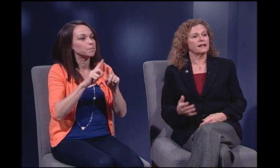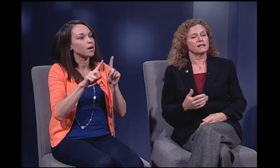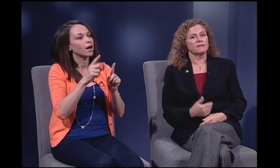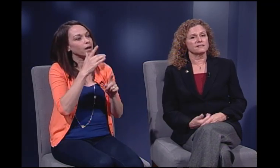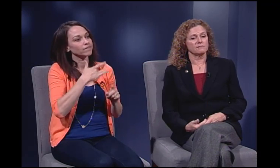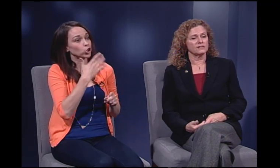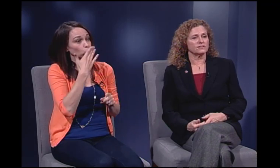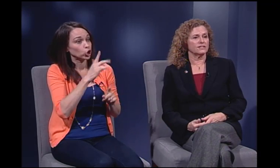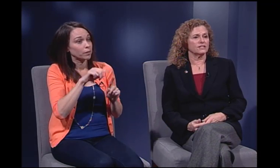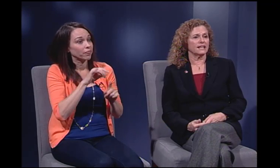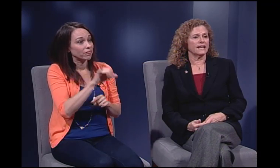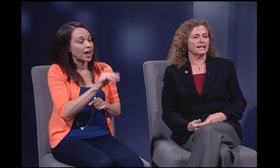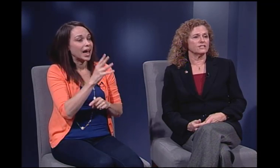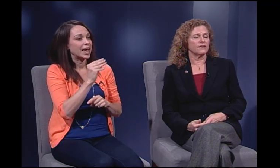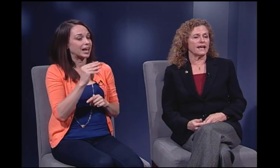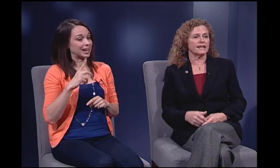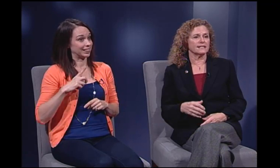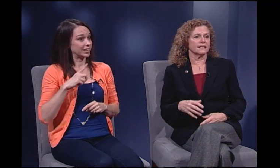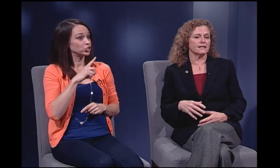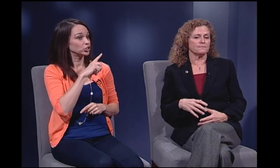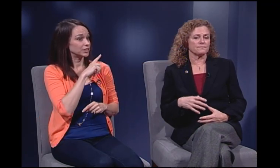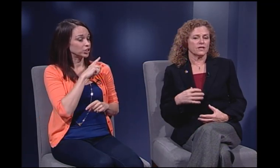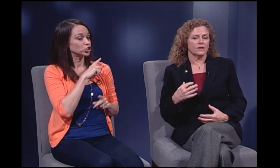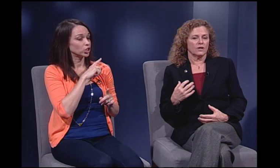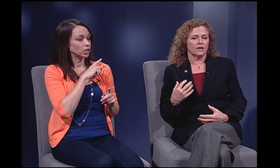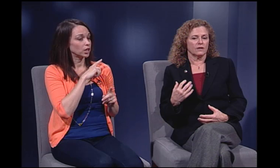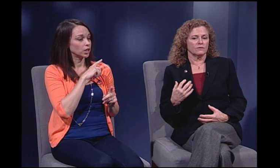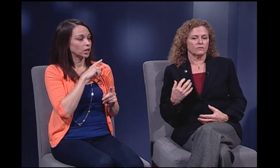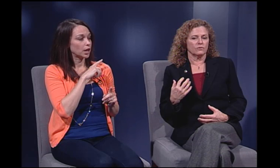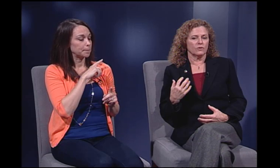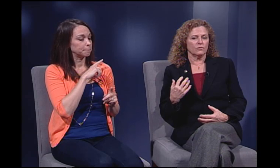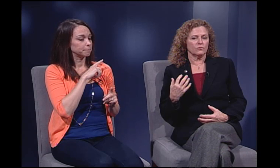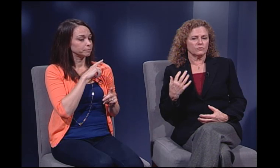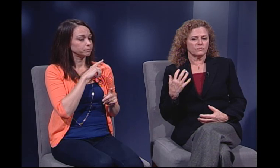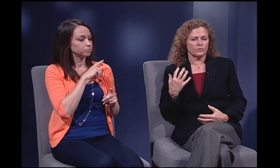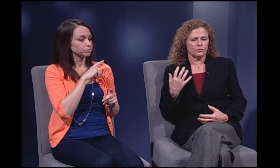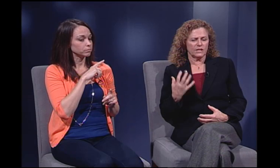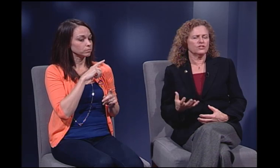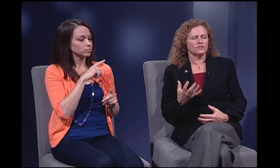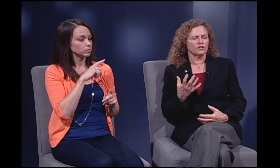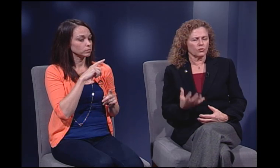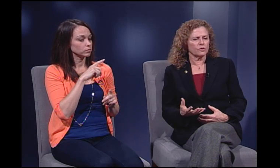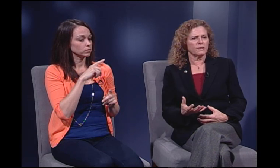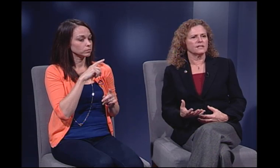and about some legislation, I had to add-- issues in the workplace